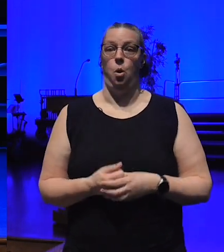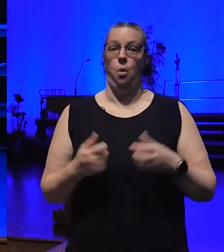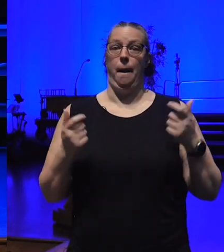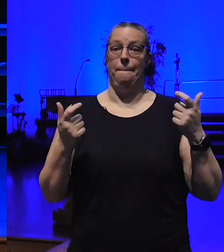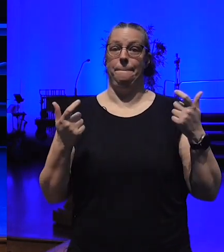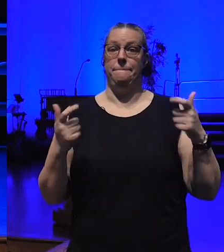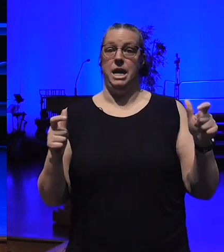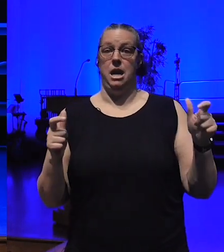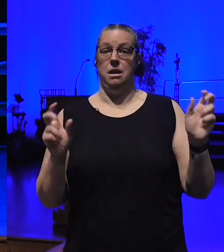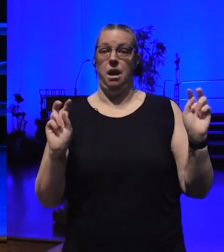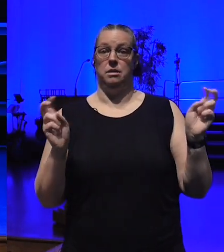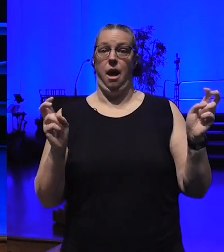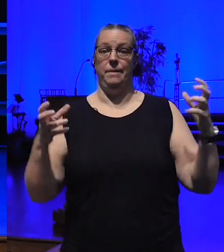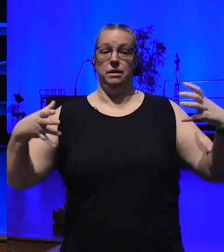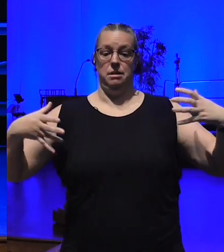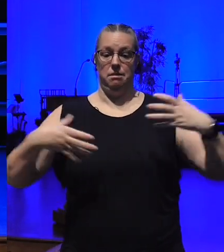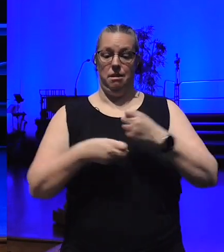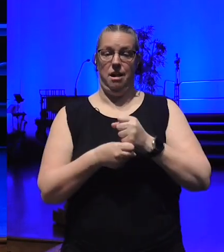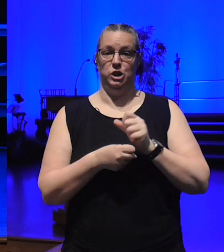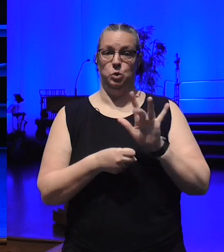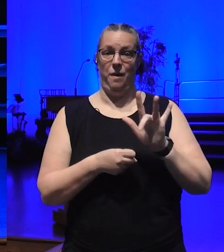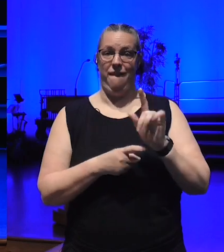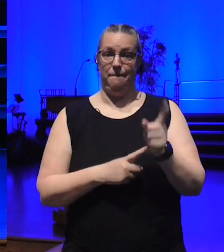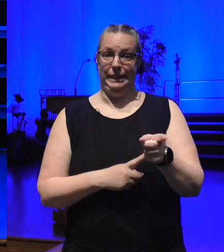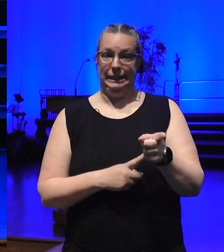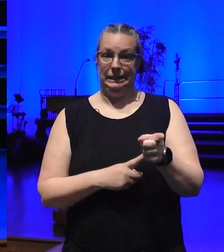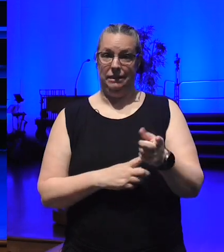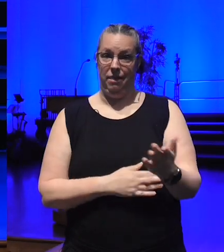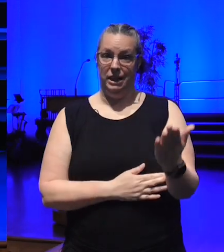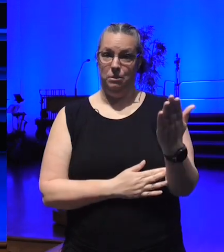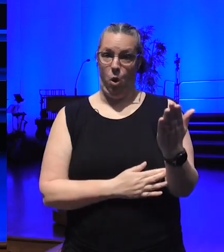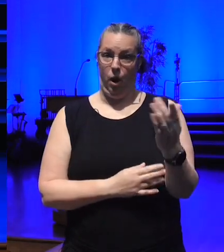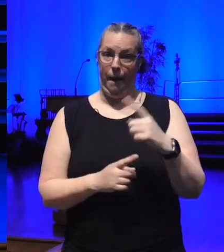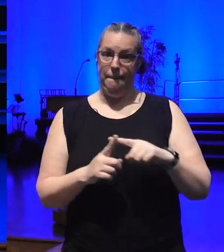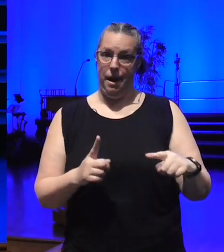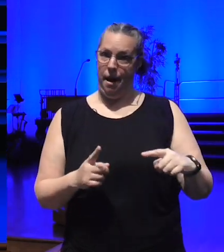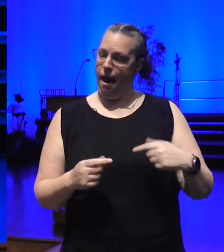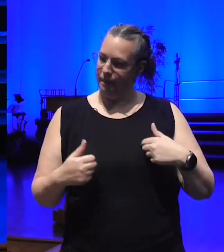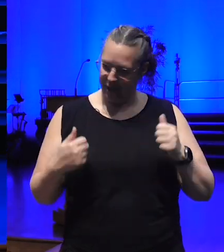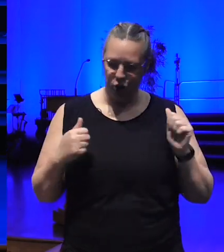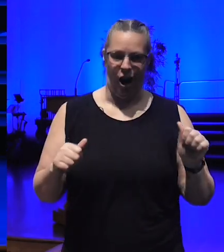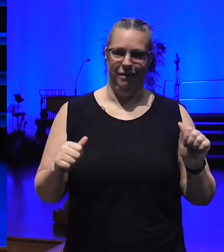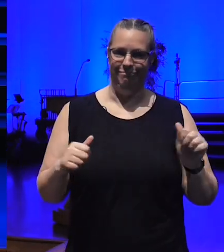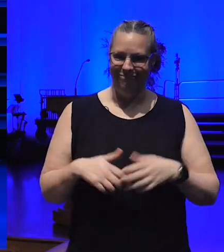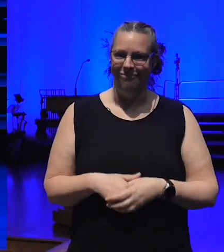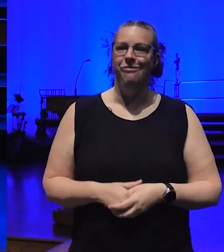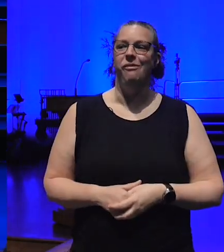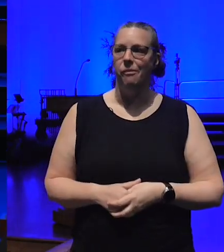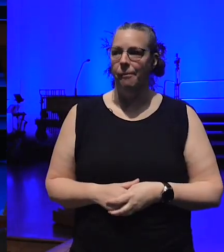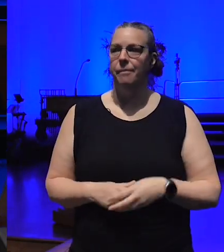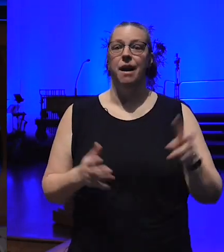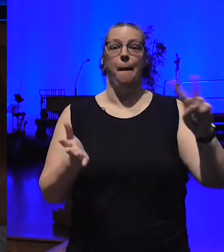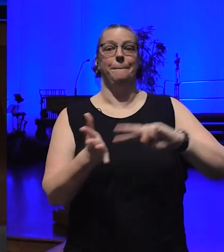to condense and 25 minutes this morning but I Endure to try uh the meaning of